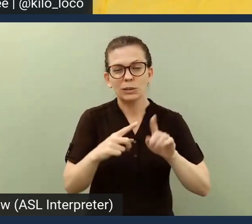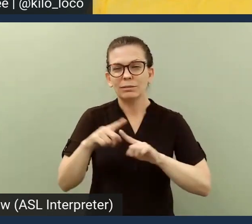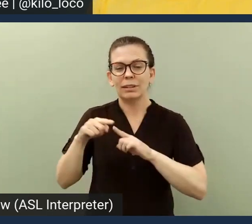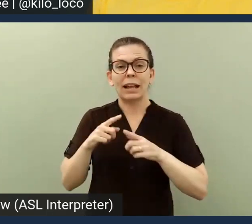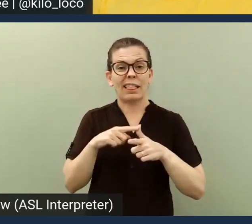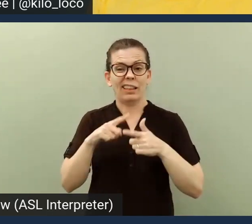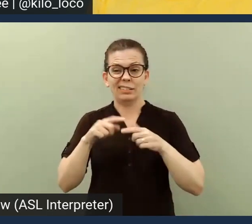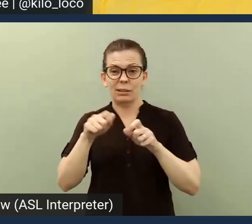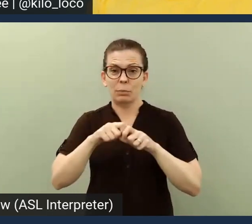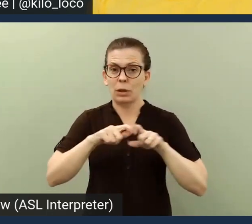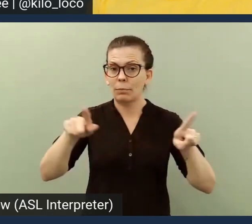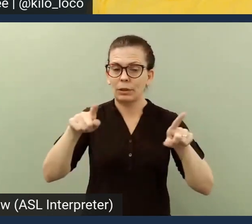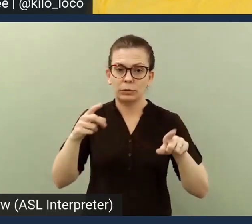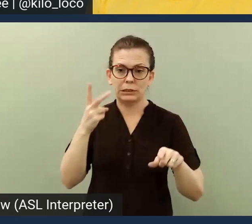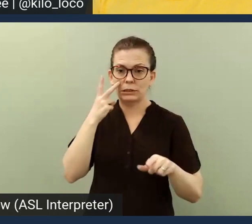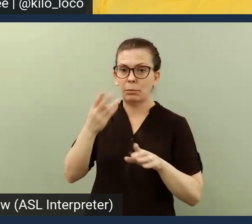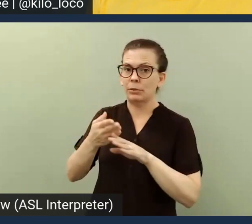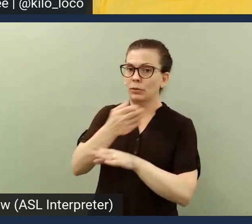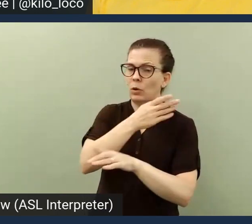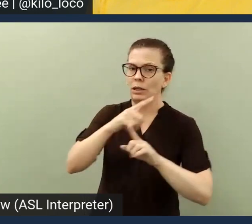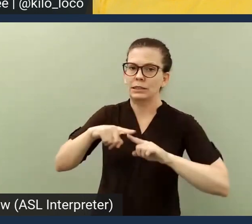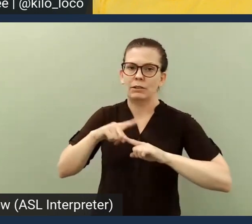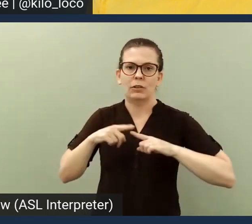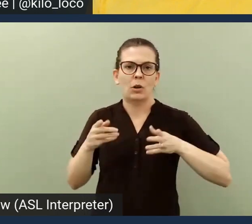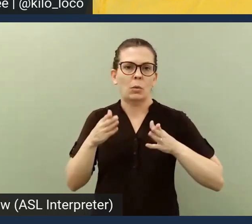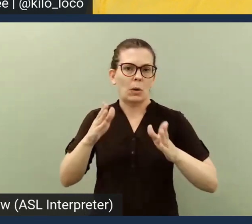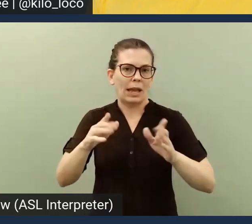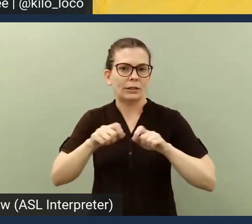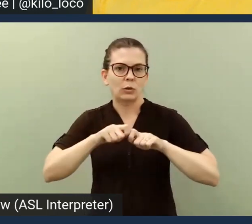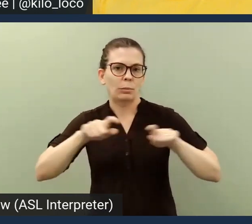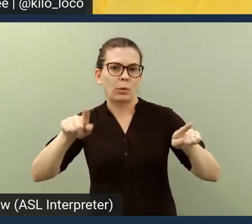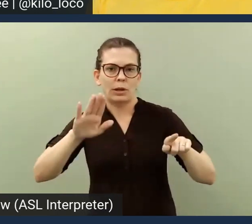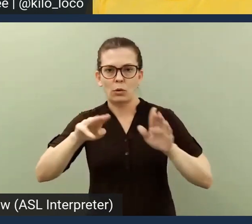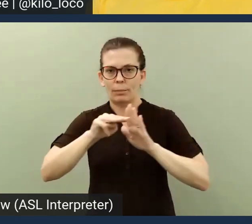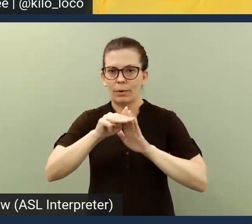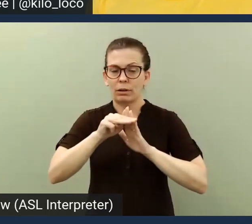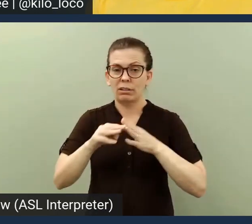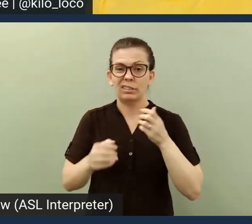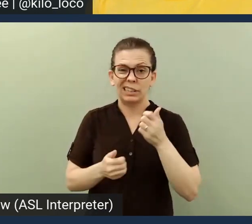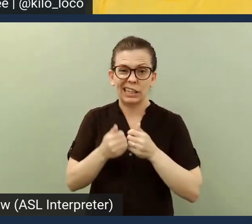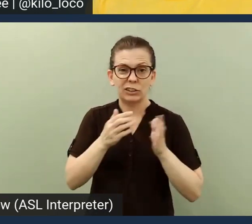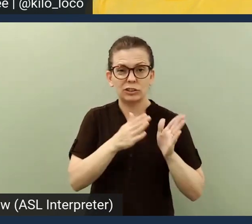just like we saw earlier, there are different ways of deploying your model, and with each of those things, it's a whole bunch